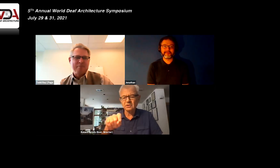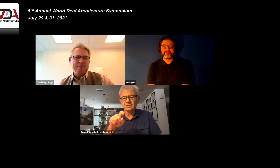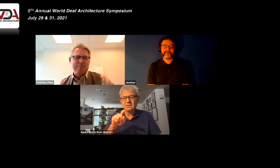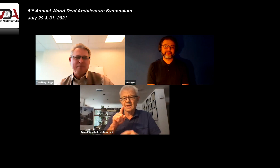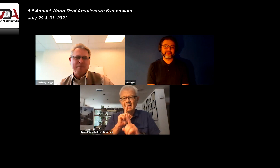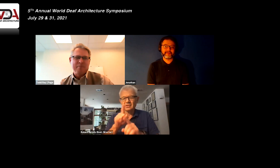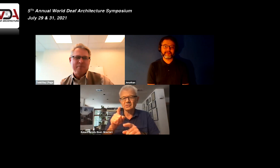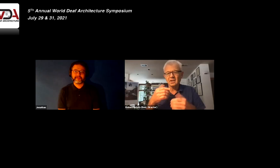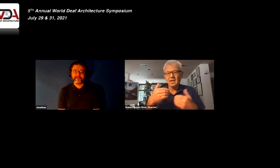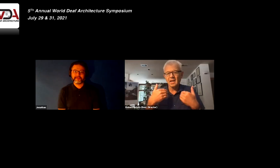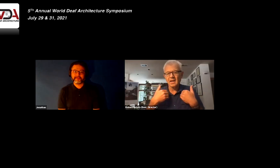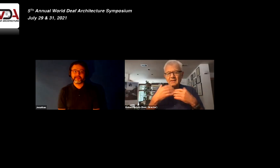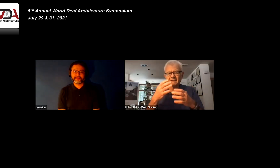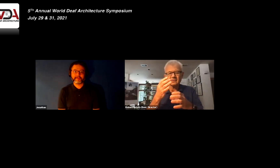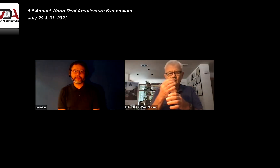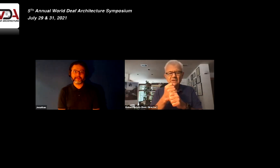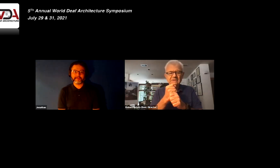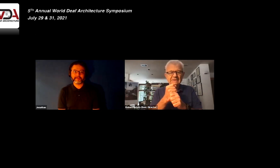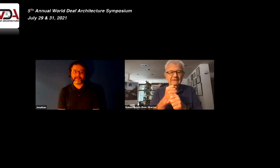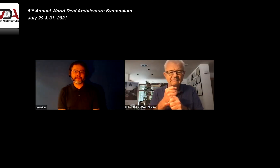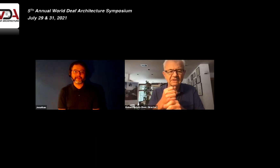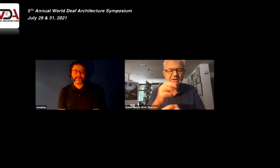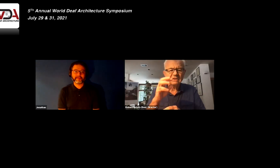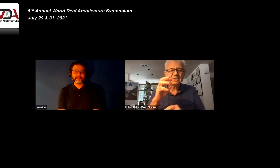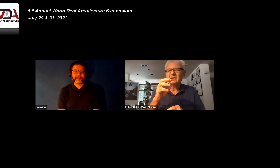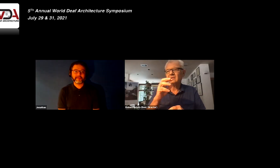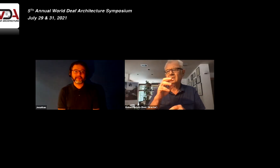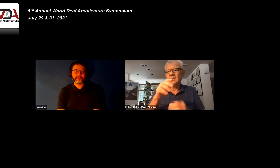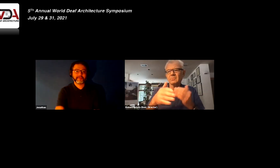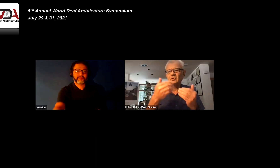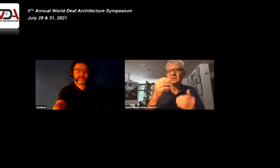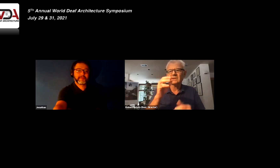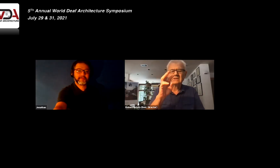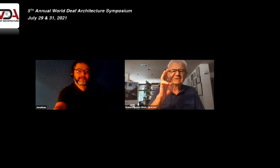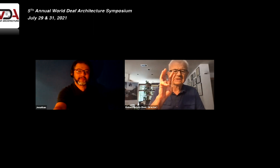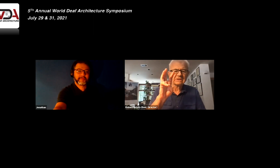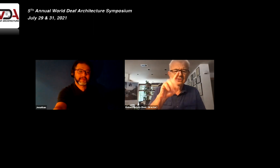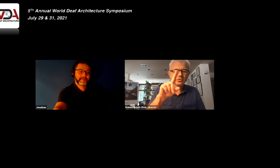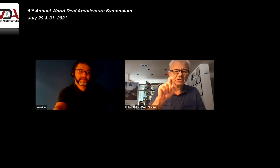Now it's time to move on to the Q&A.